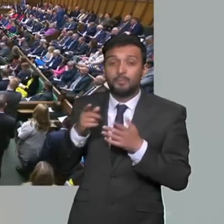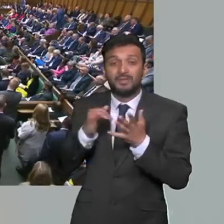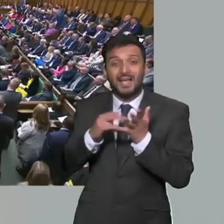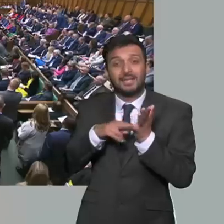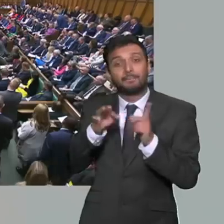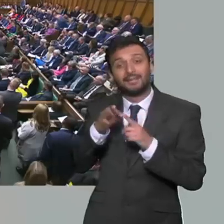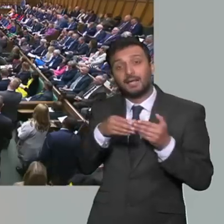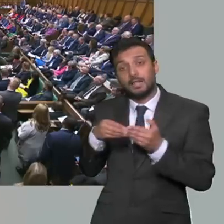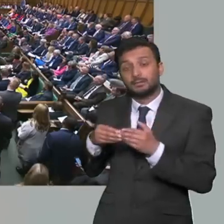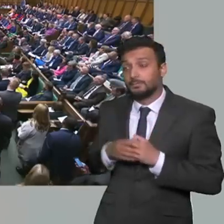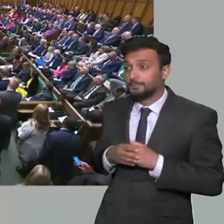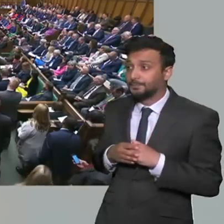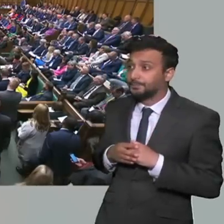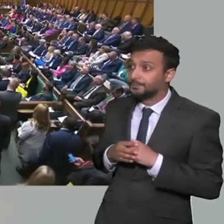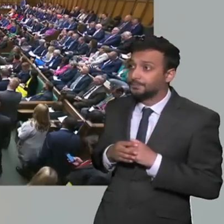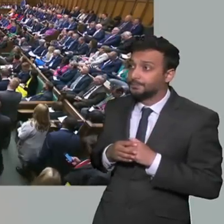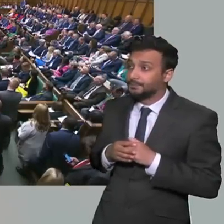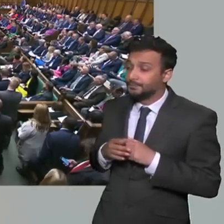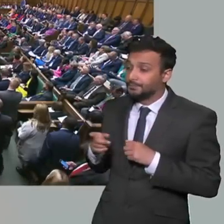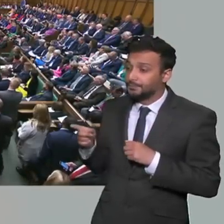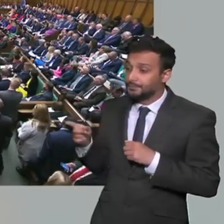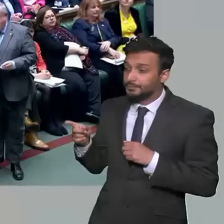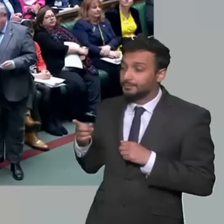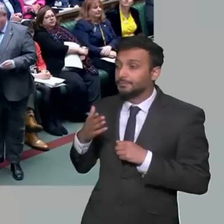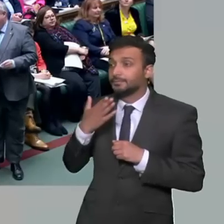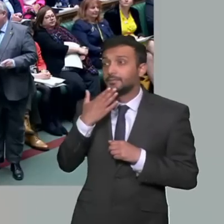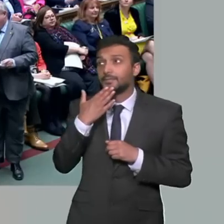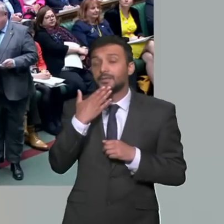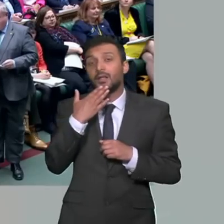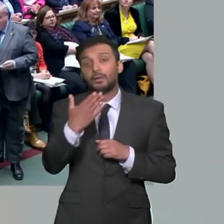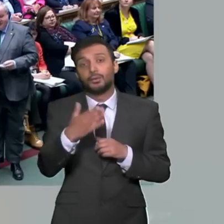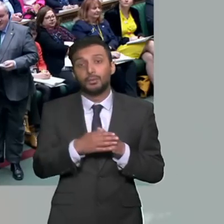Ian Blackford (Ross, Skye and Lochaber) (SNP) I want to join others today in expressing